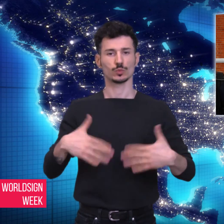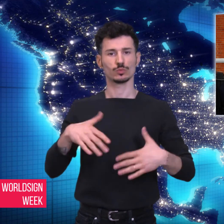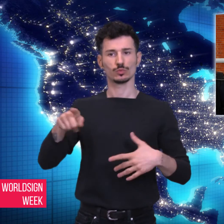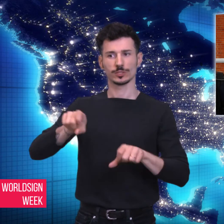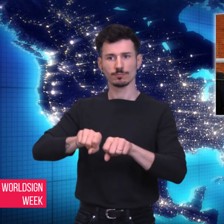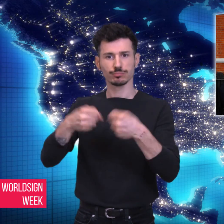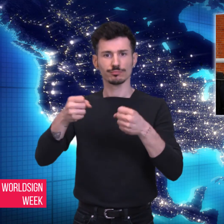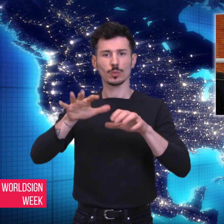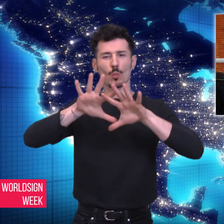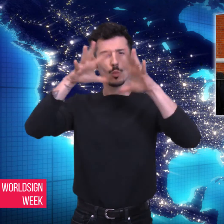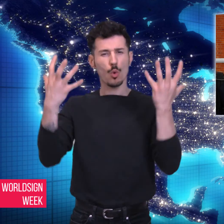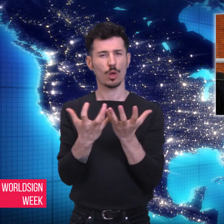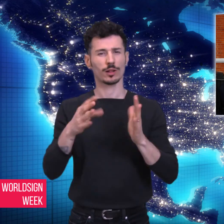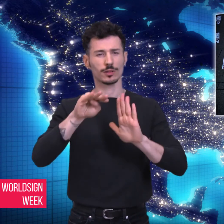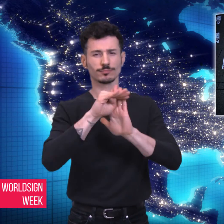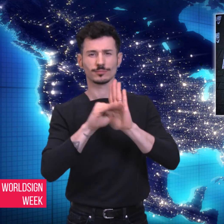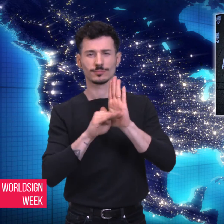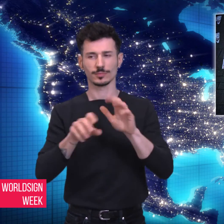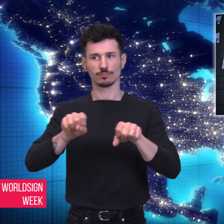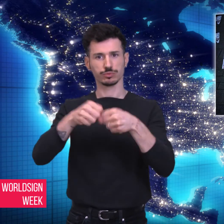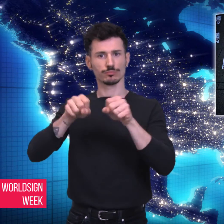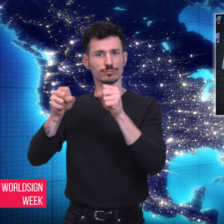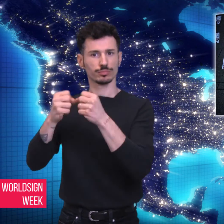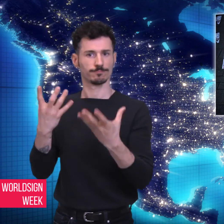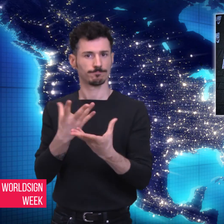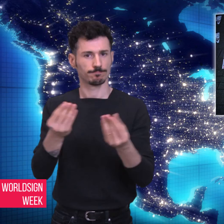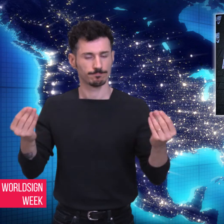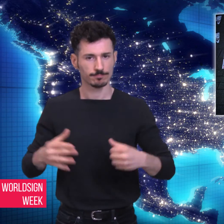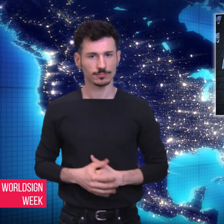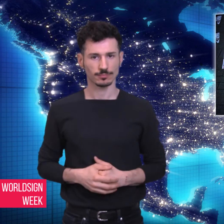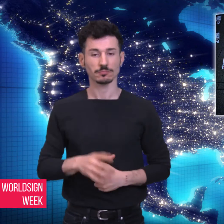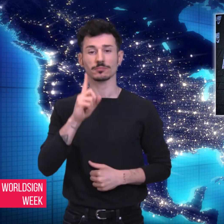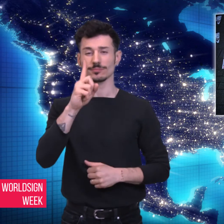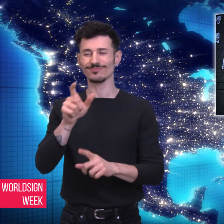violated international law. Supporters of Assange protested,